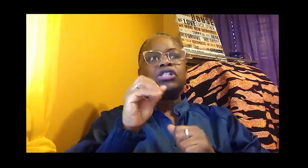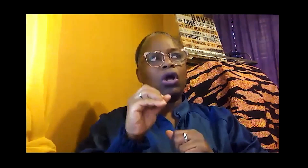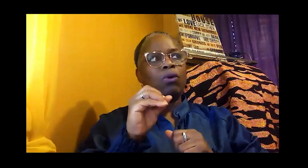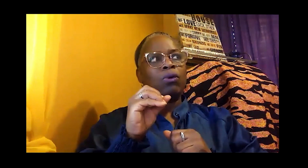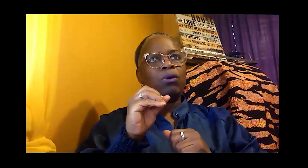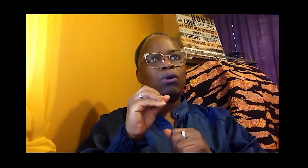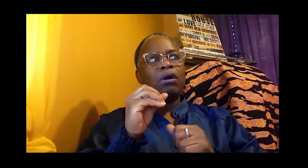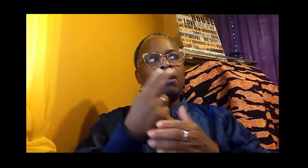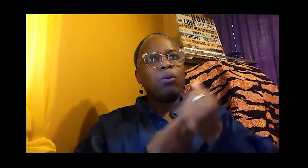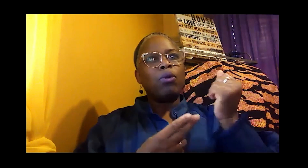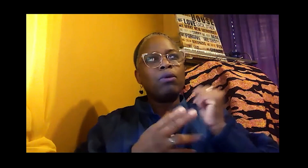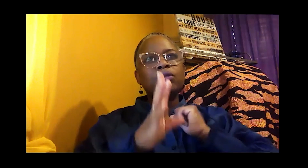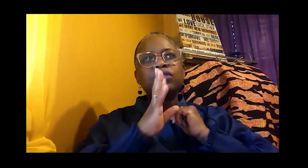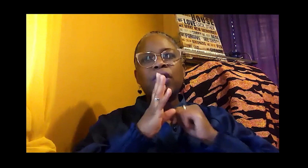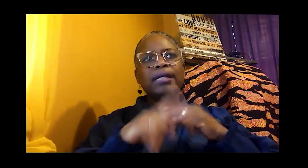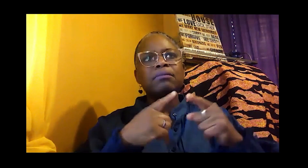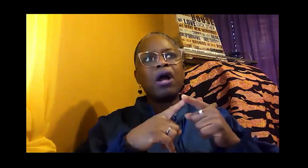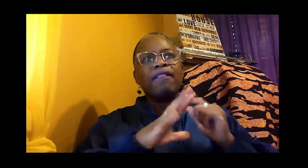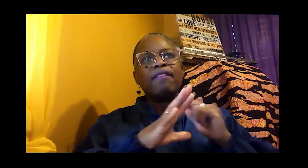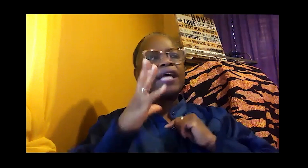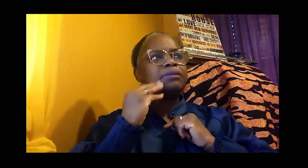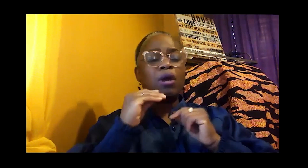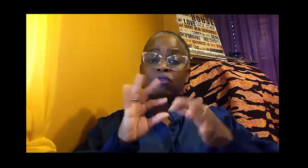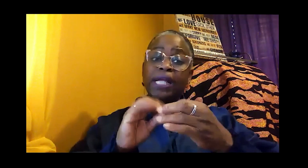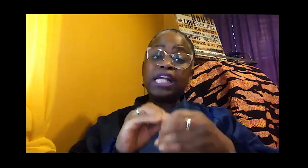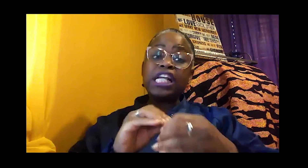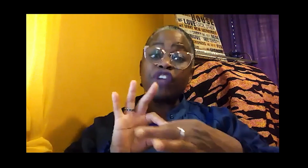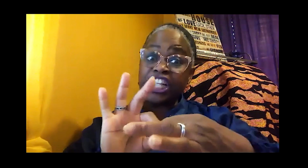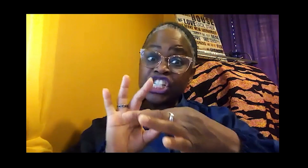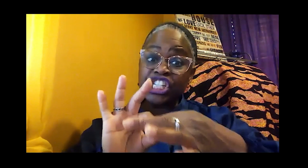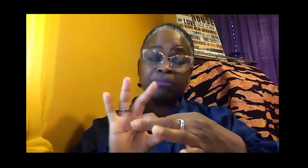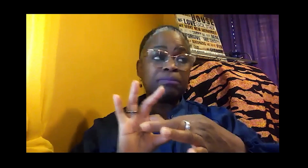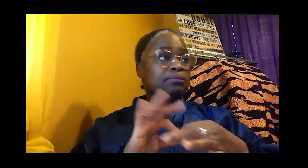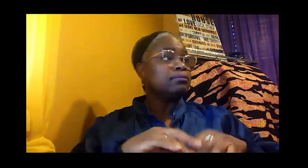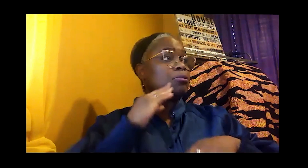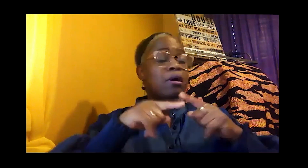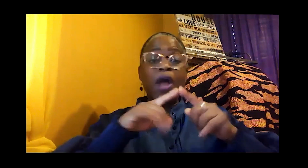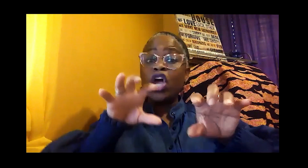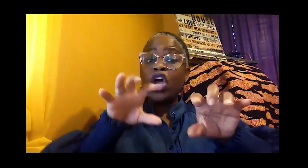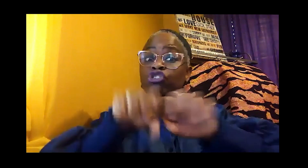different generational backgrounds. They both discuss their experiences regarding relationships,